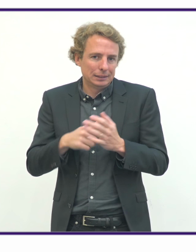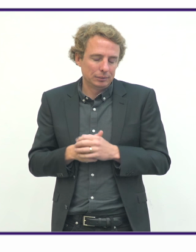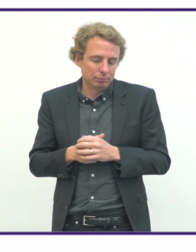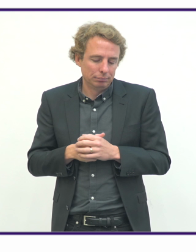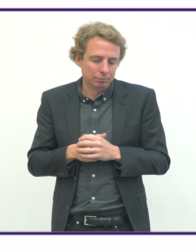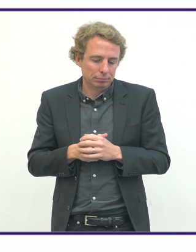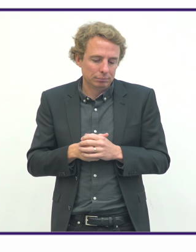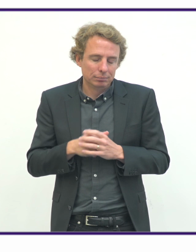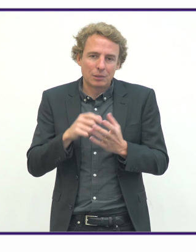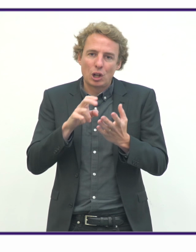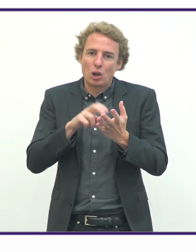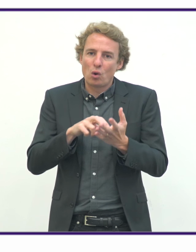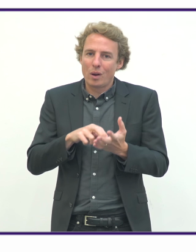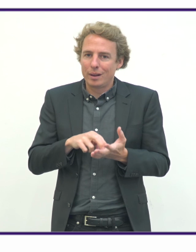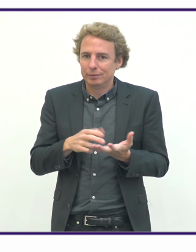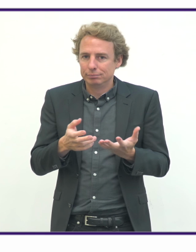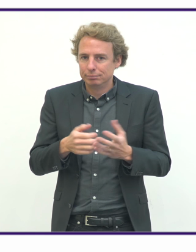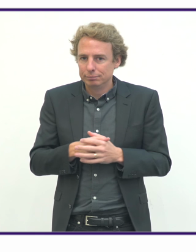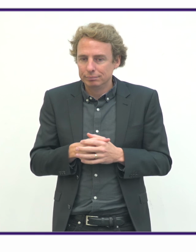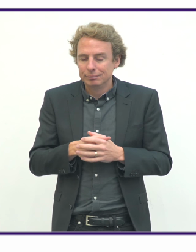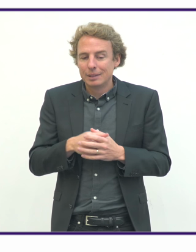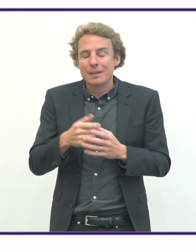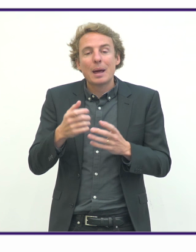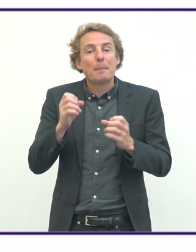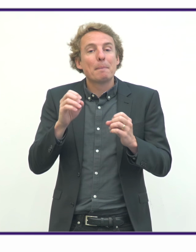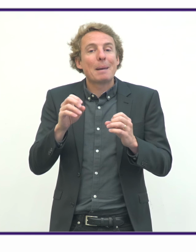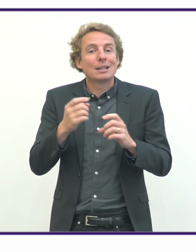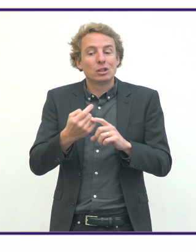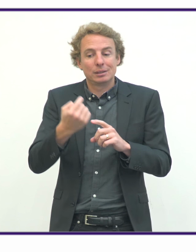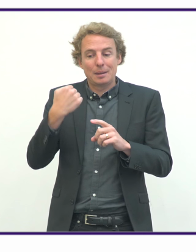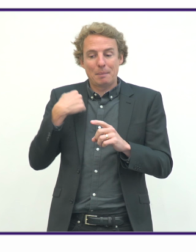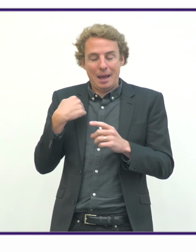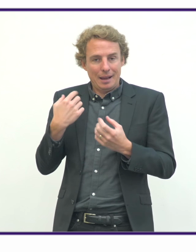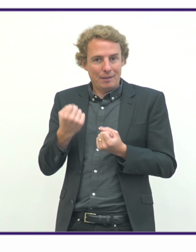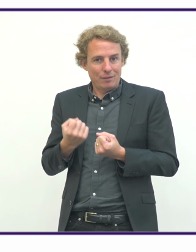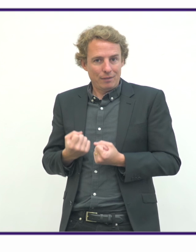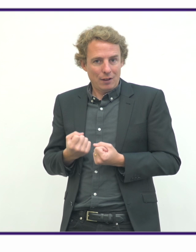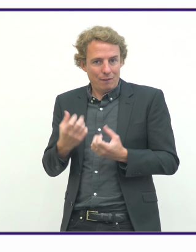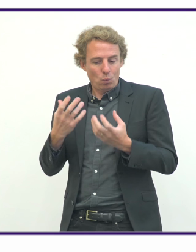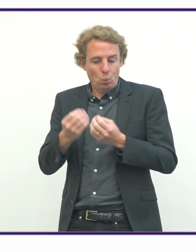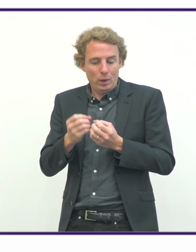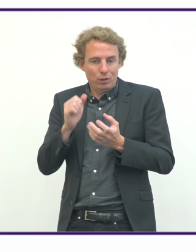When we do that, in magic, it then appears in our backend coming through with the information that we want.